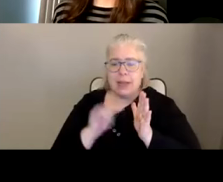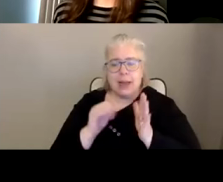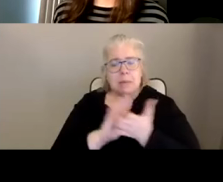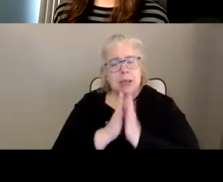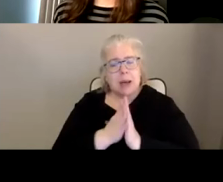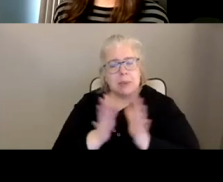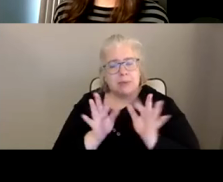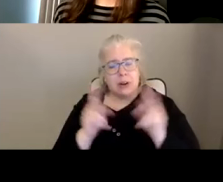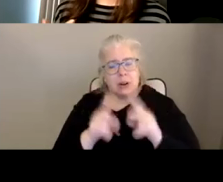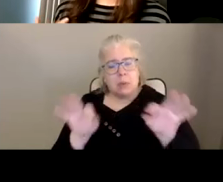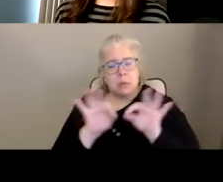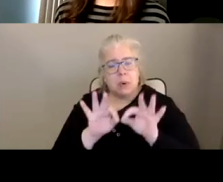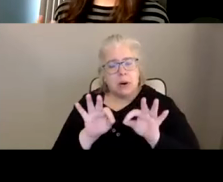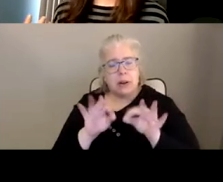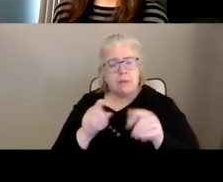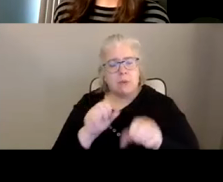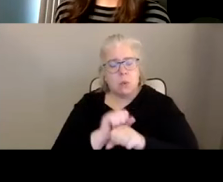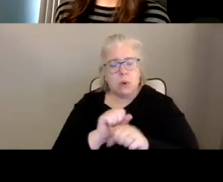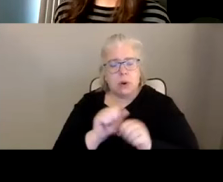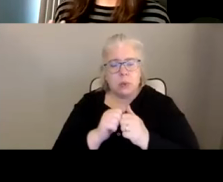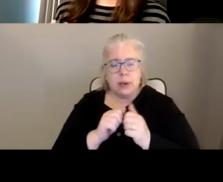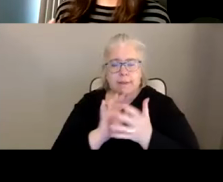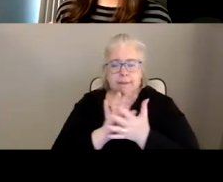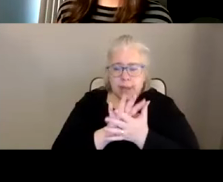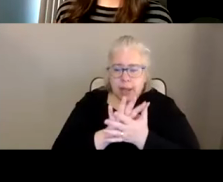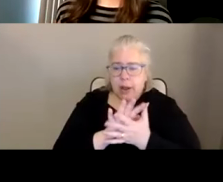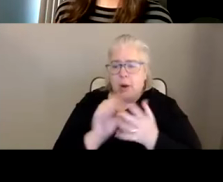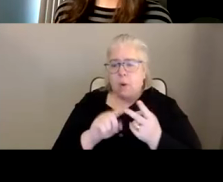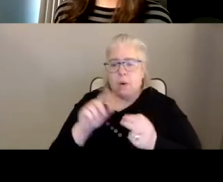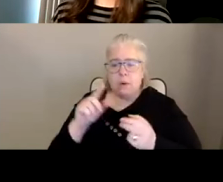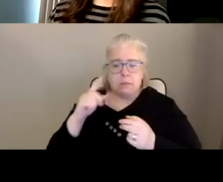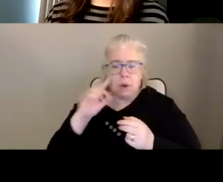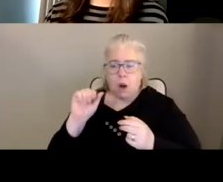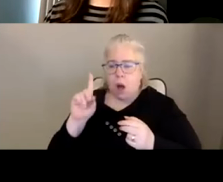if we're working with video, audio or design software.